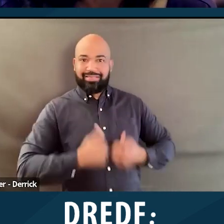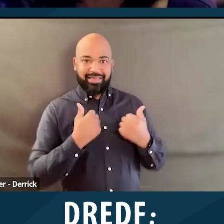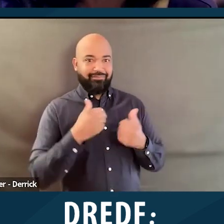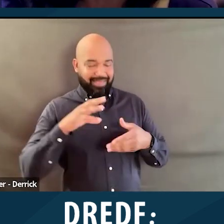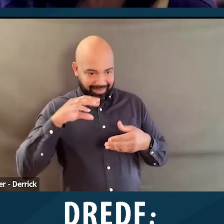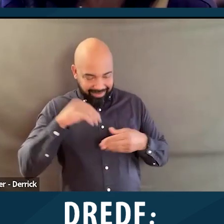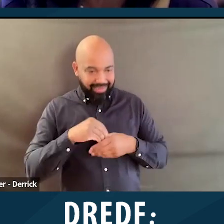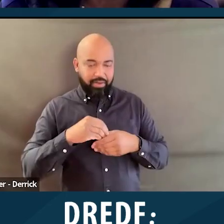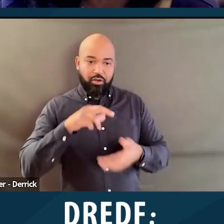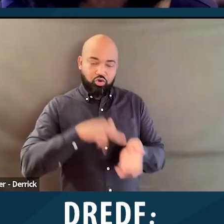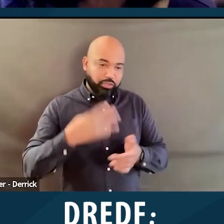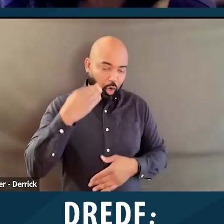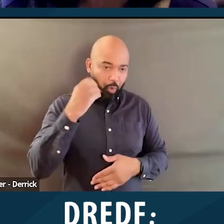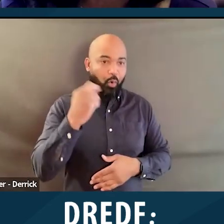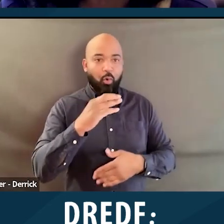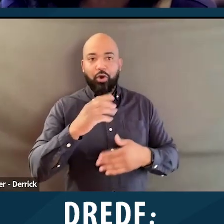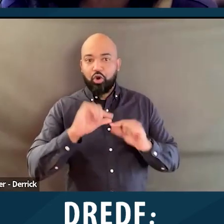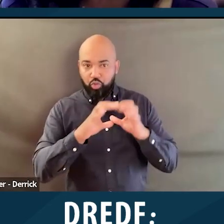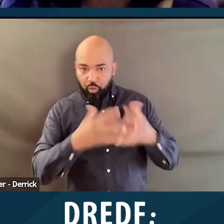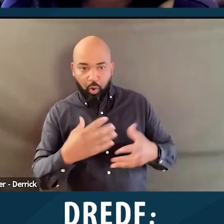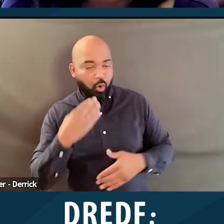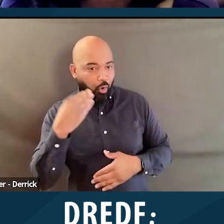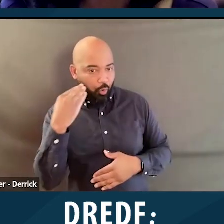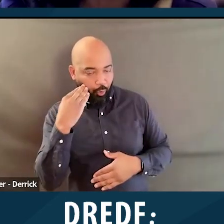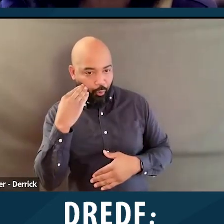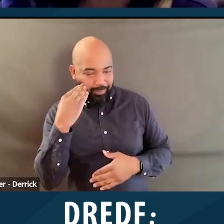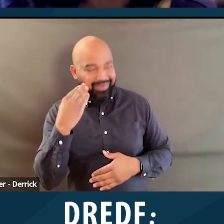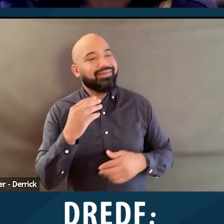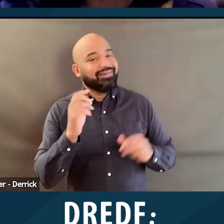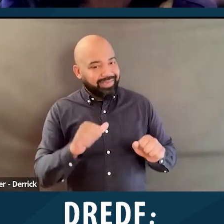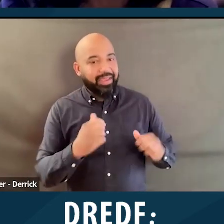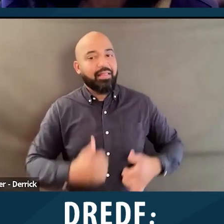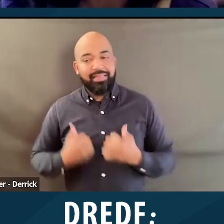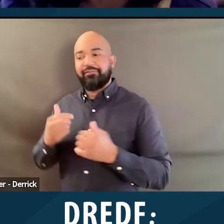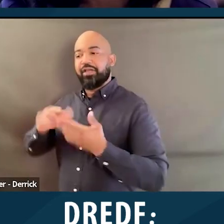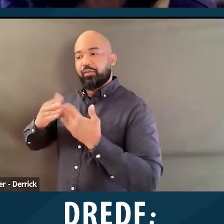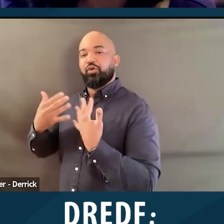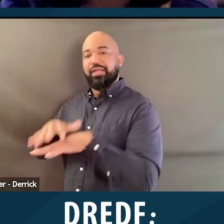Olmstead says that you have to provide people with disabilities with supports to let them